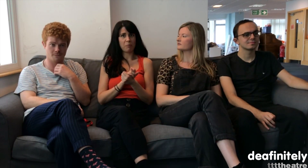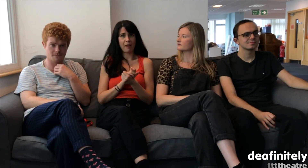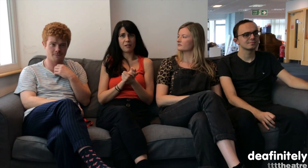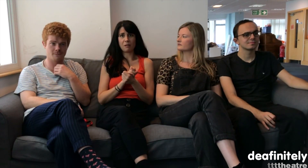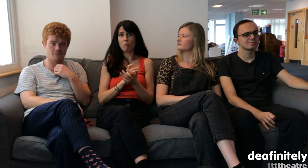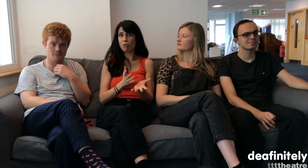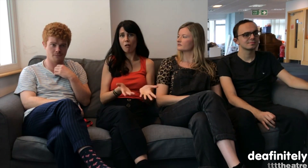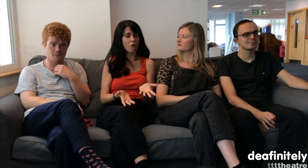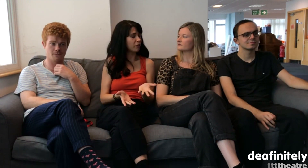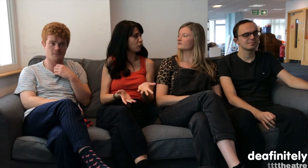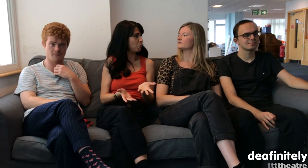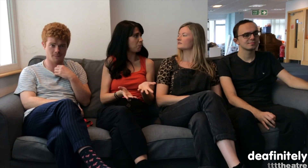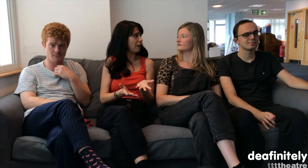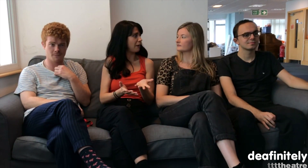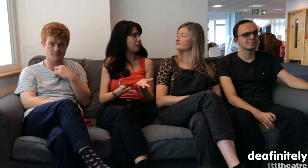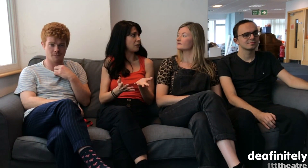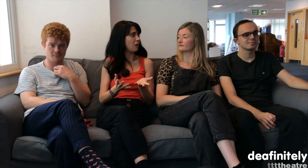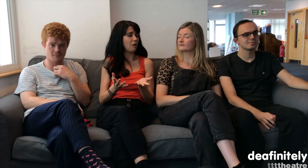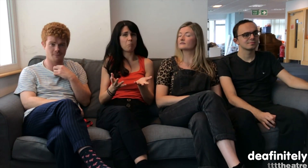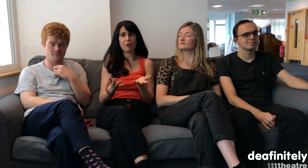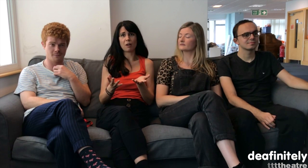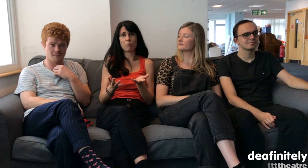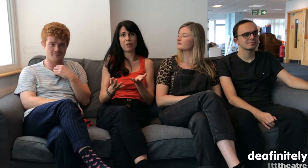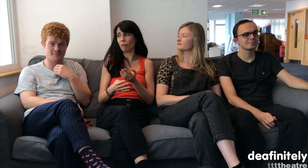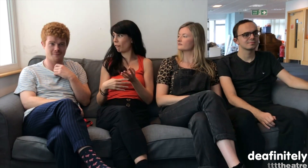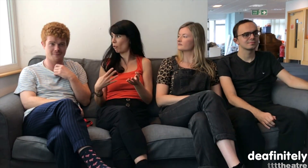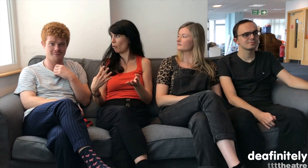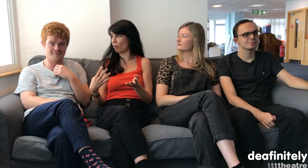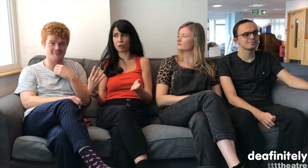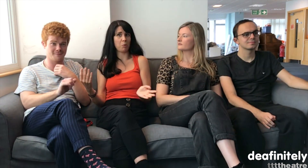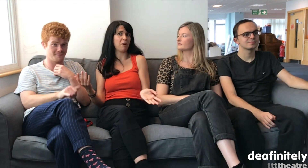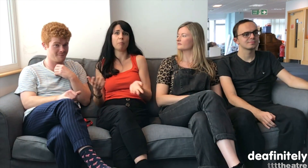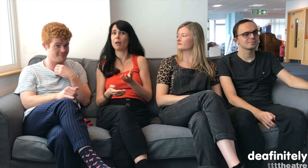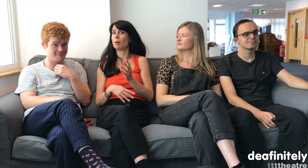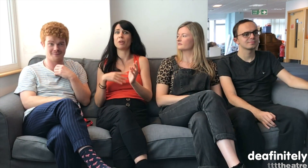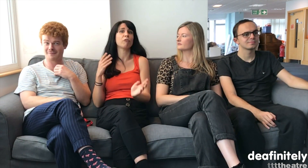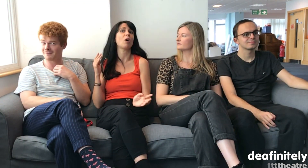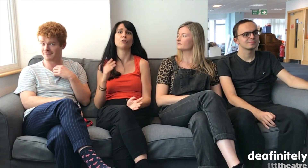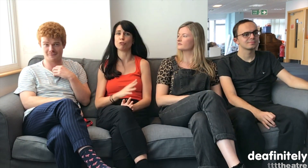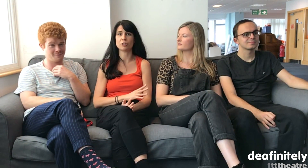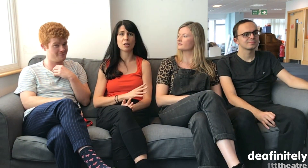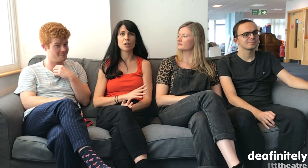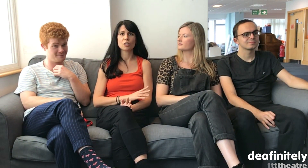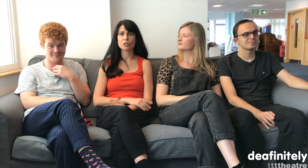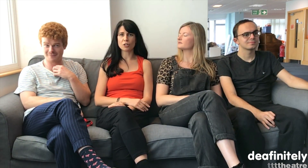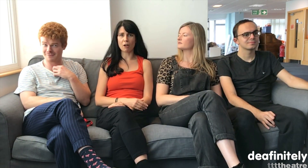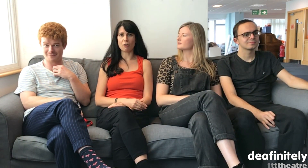be played the model or be can be blamed my company for hope I come here 400 so